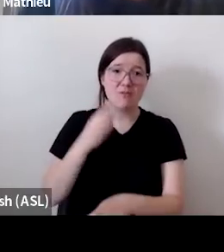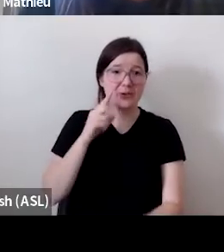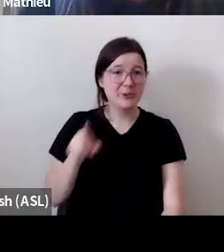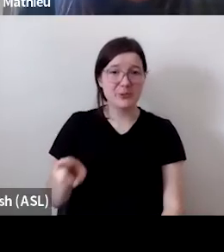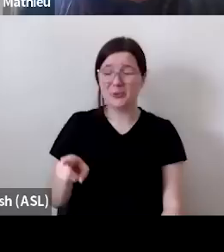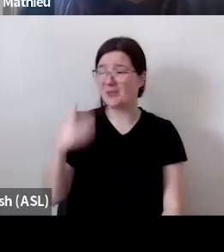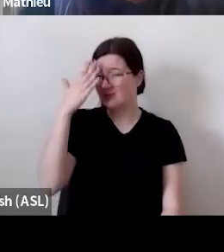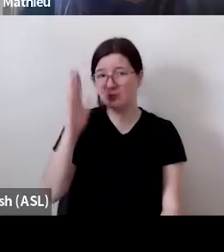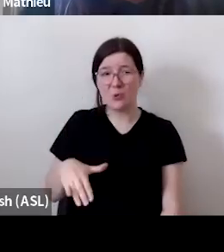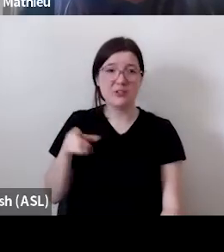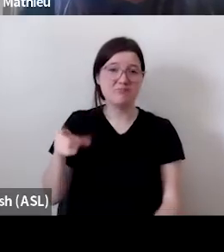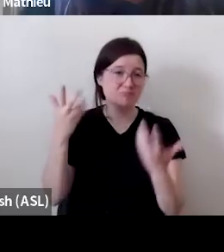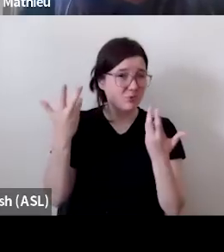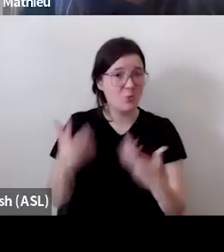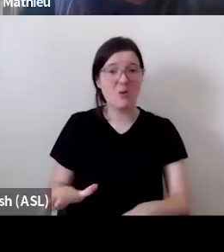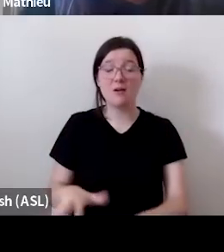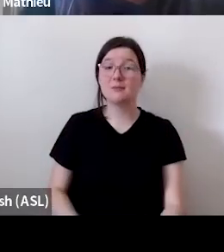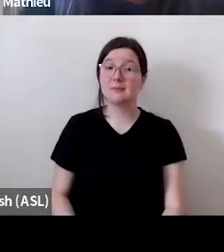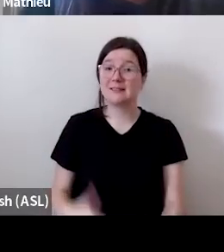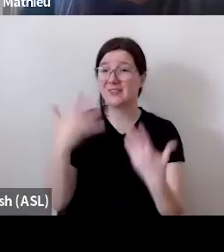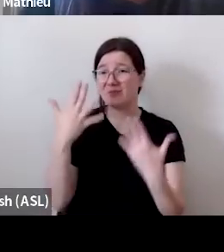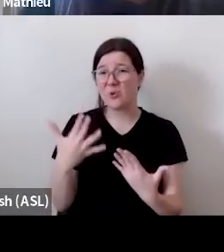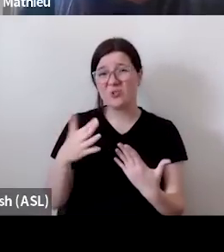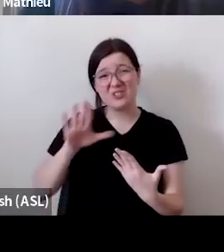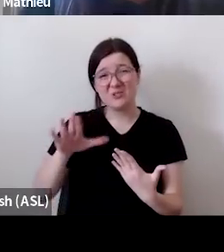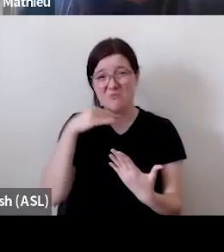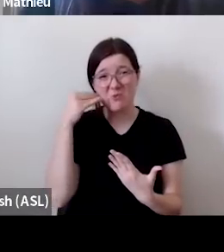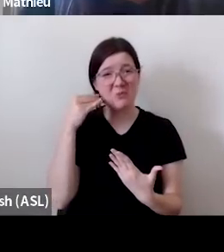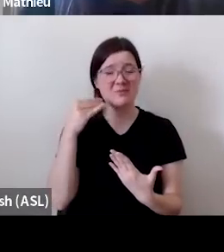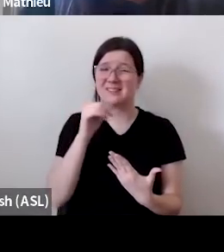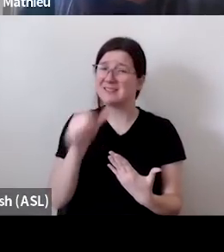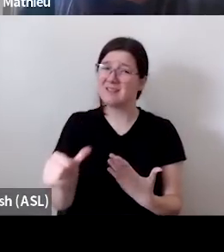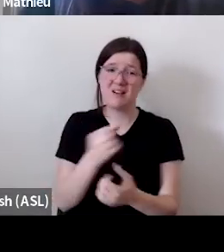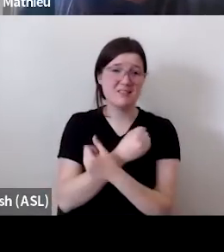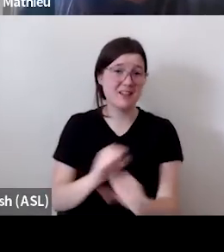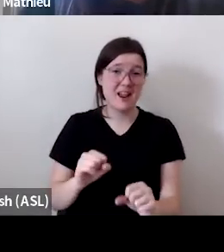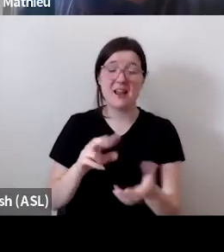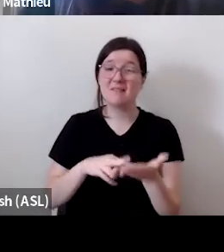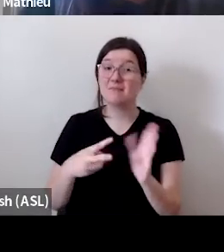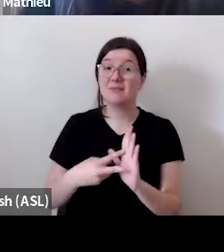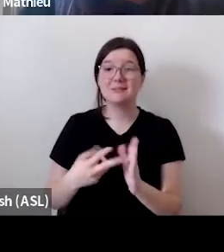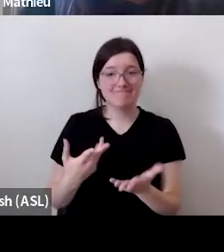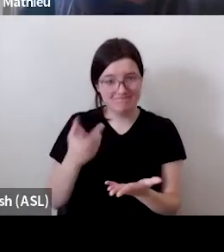but unfortunately because the unit is so unsafe now we do have to do this. Is there anything that you wanna make sure that